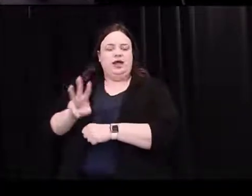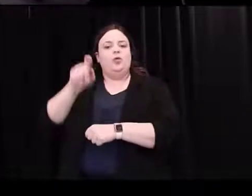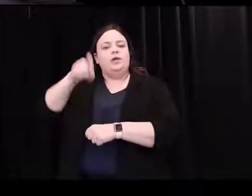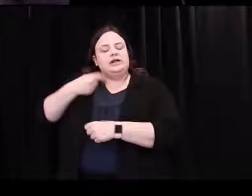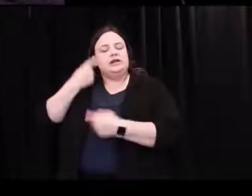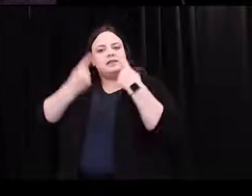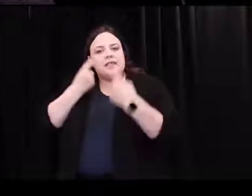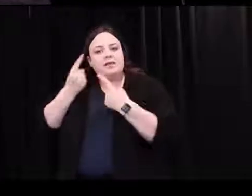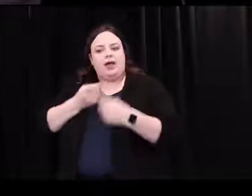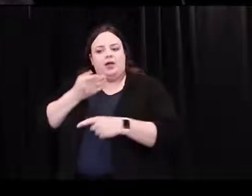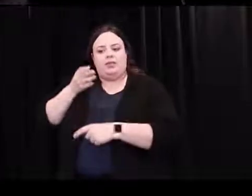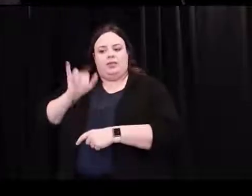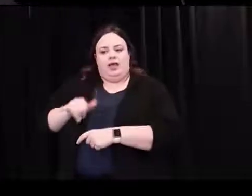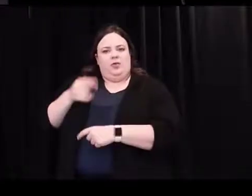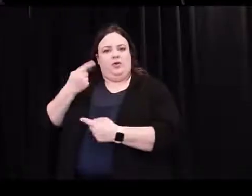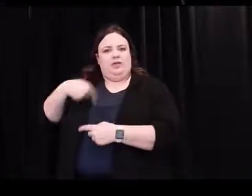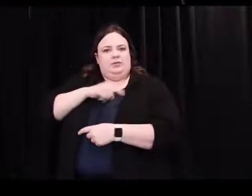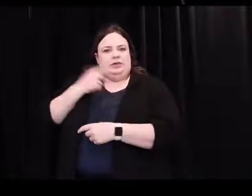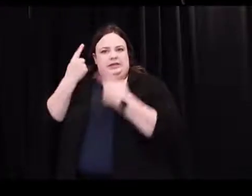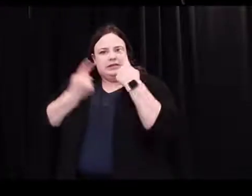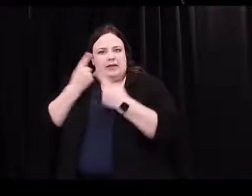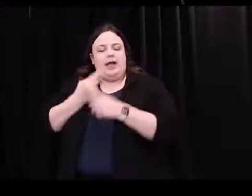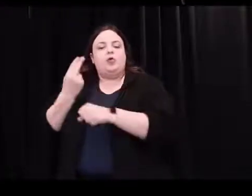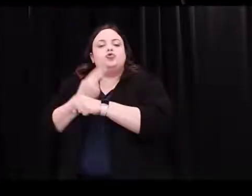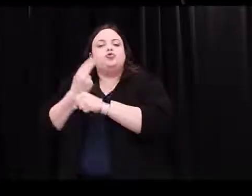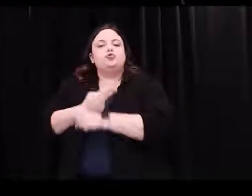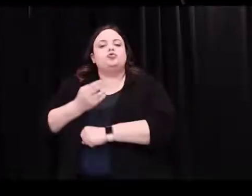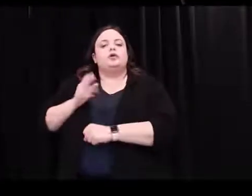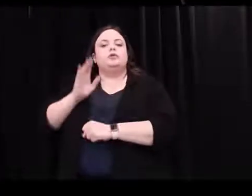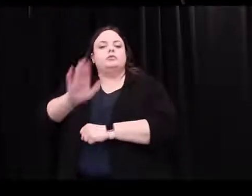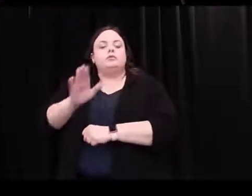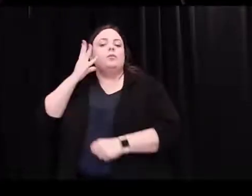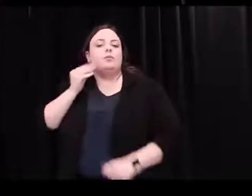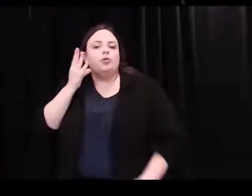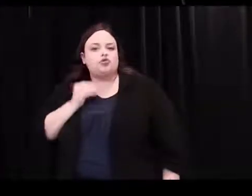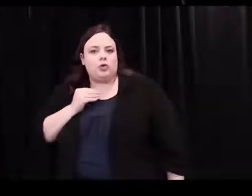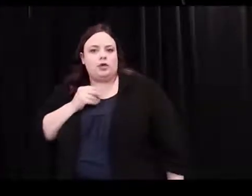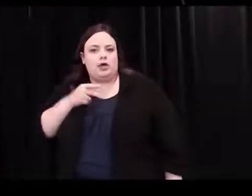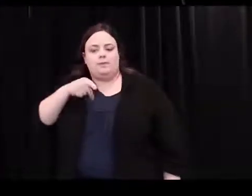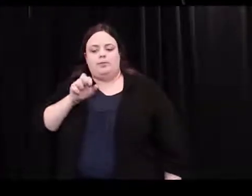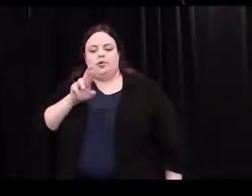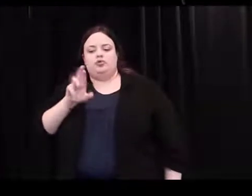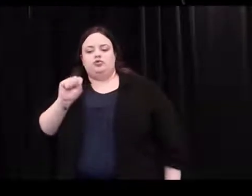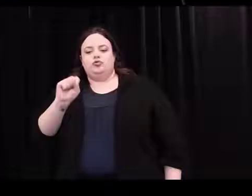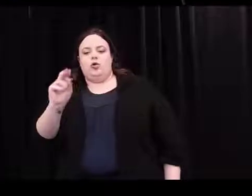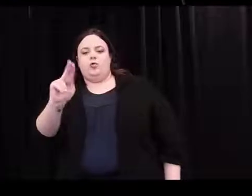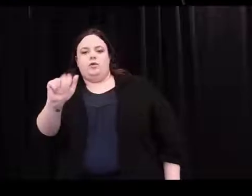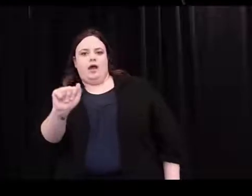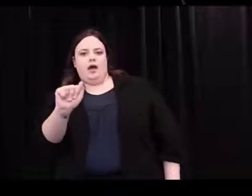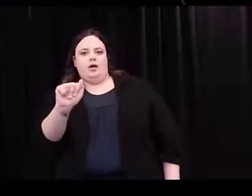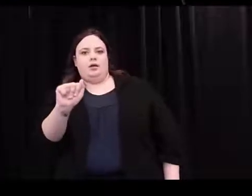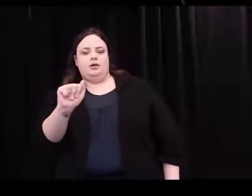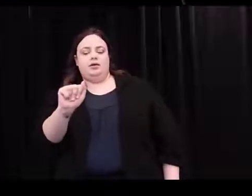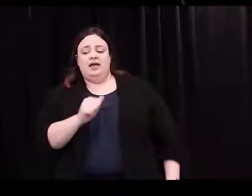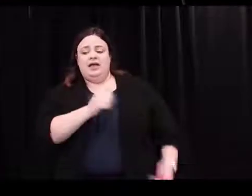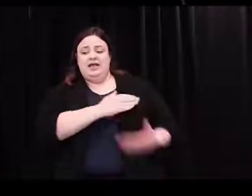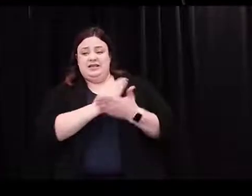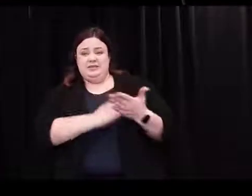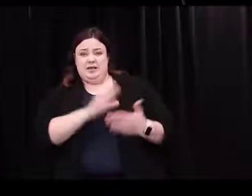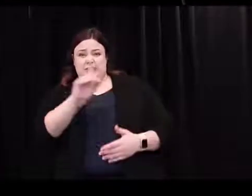think about things like user personas, and some of those disabilities are invisible.